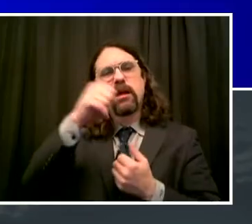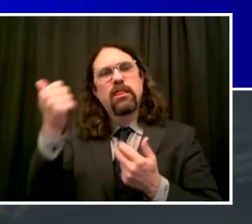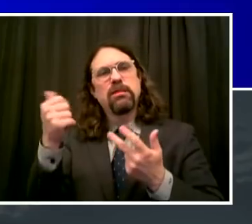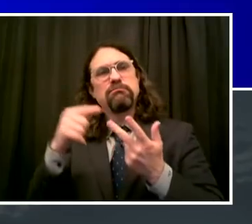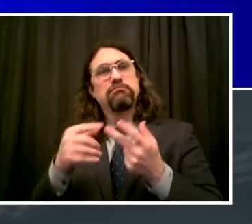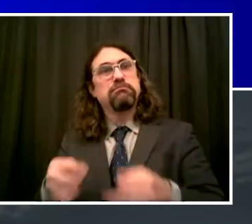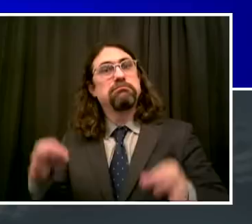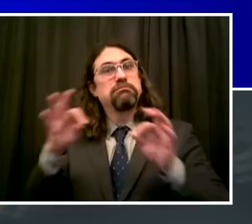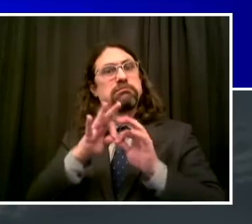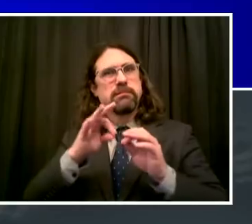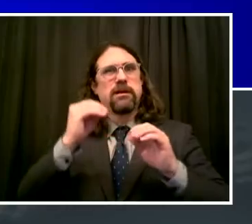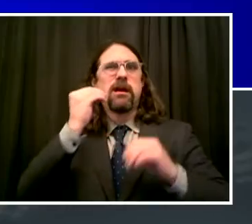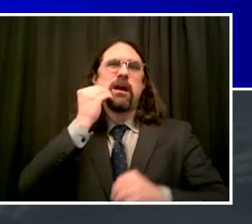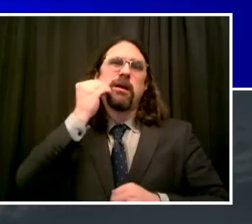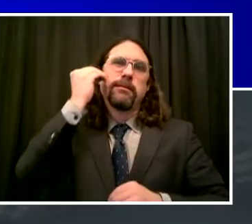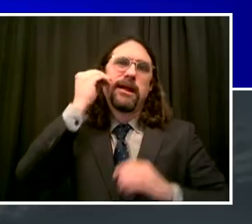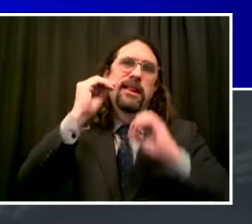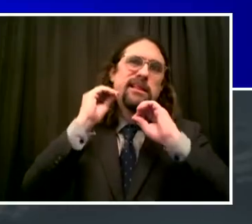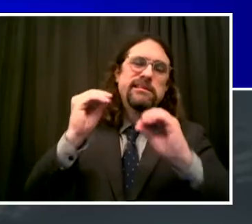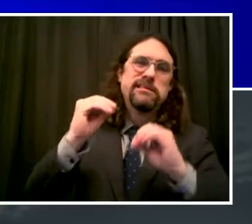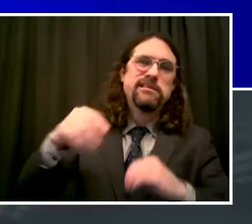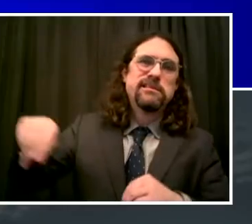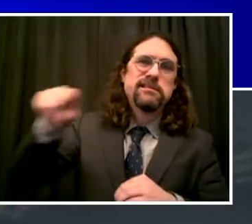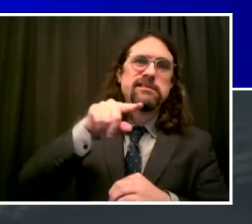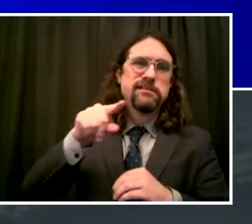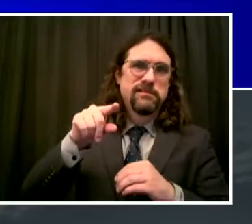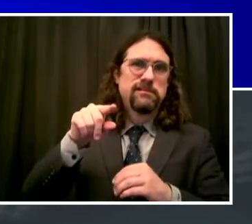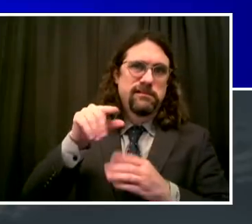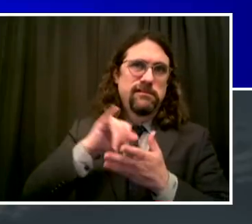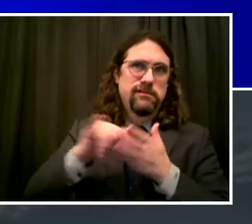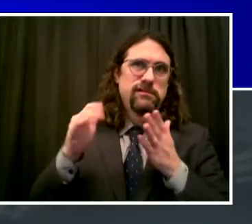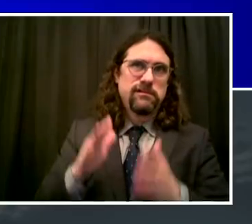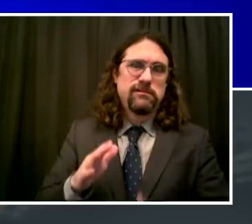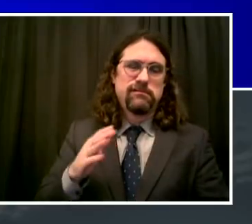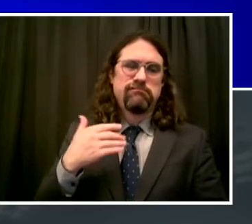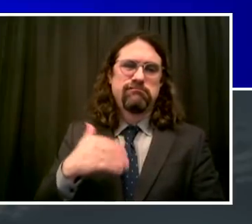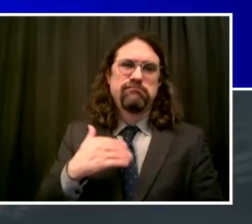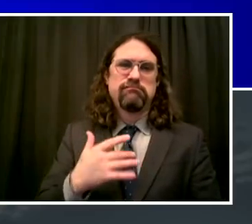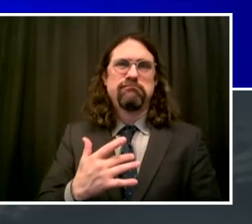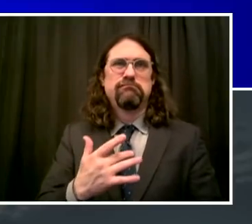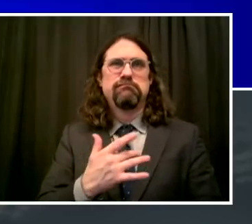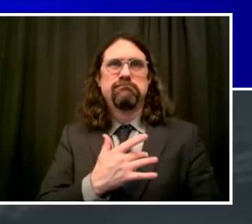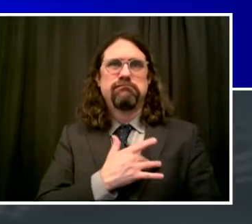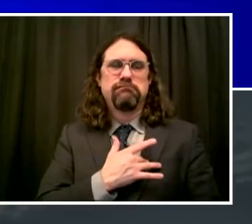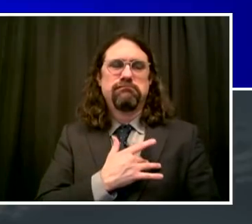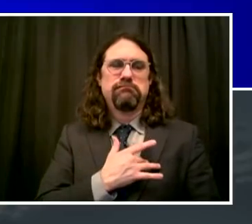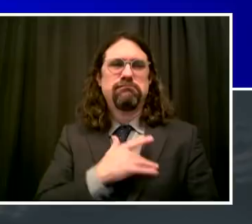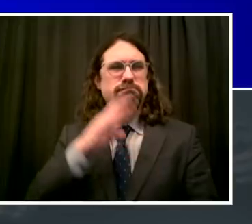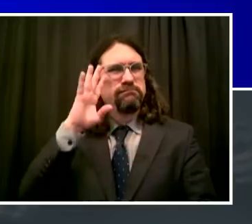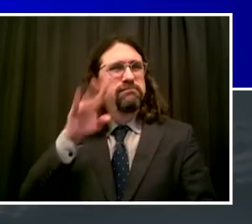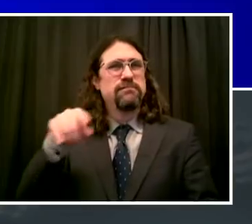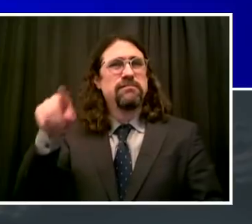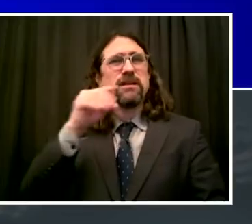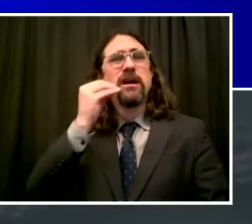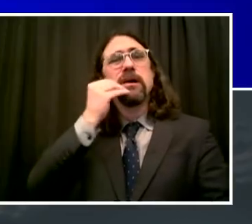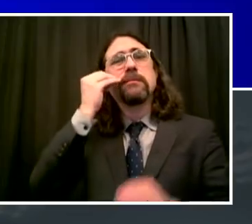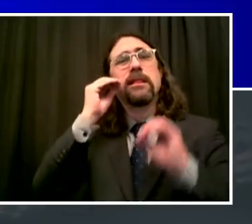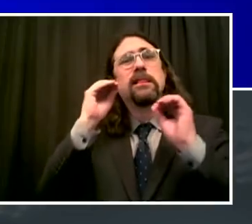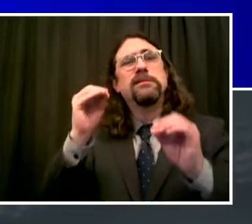WAALYS GO TO HOMELESS NEW YORKERS . THCIE TYE WFEEL A LOT FOR THE FACT THAT SE